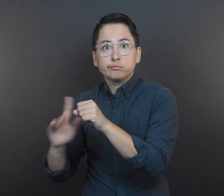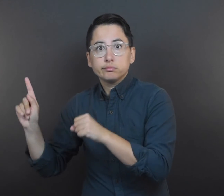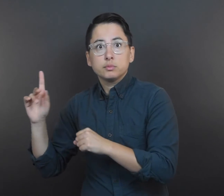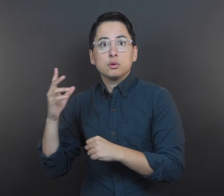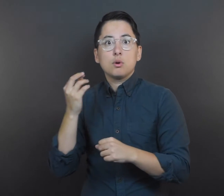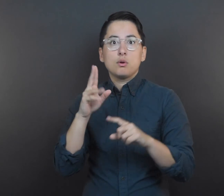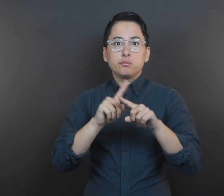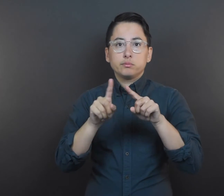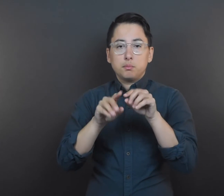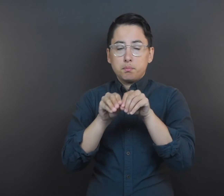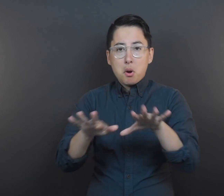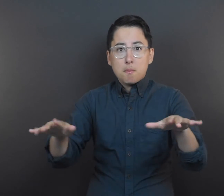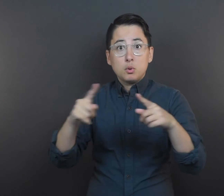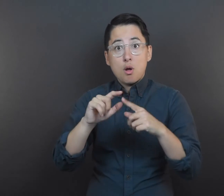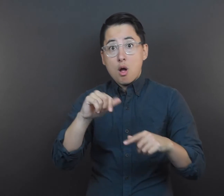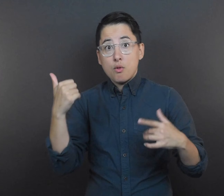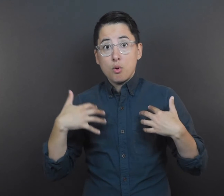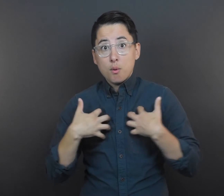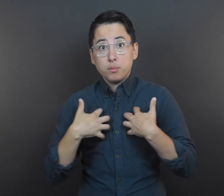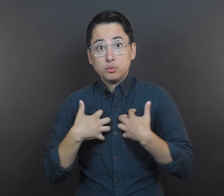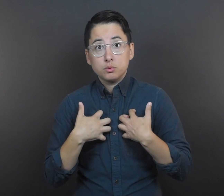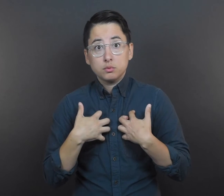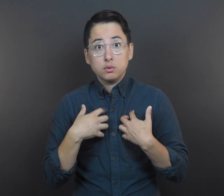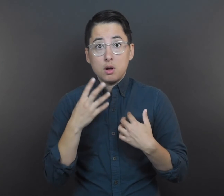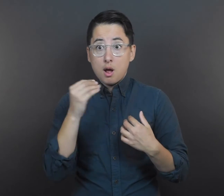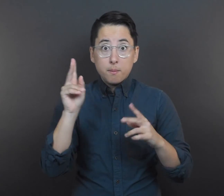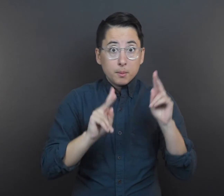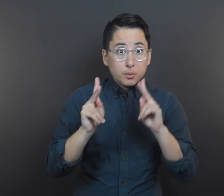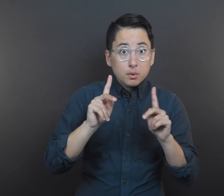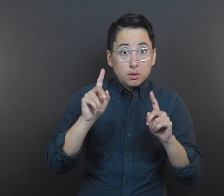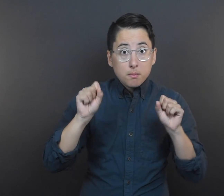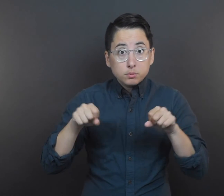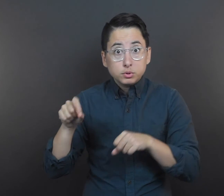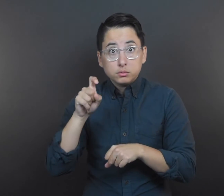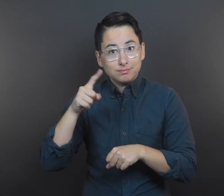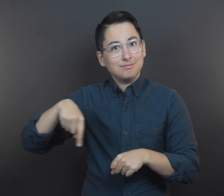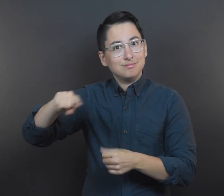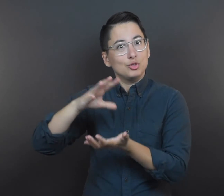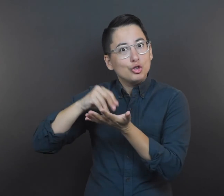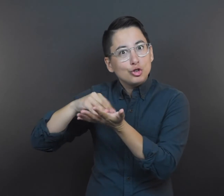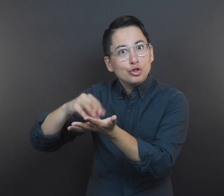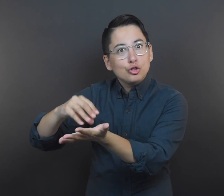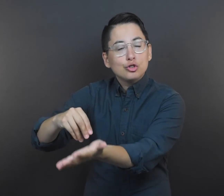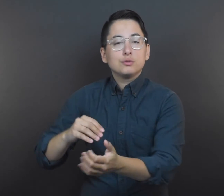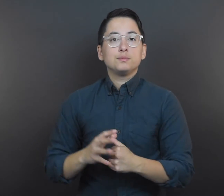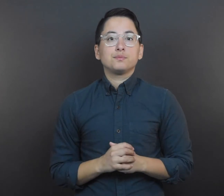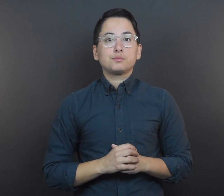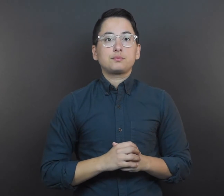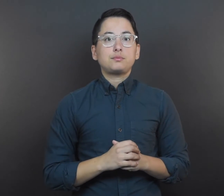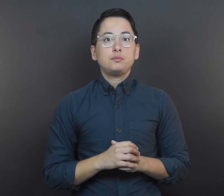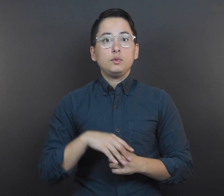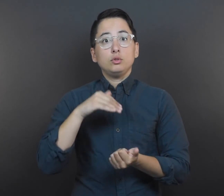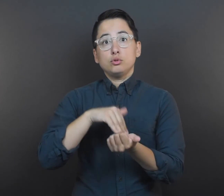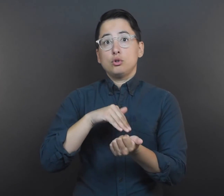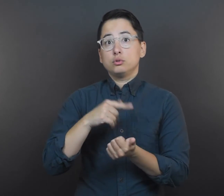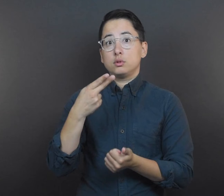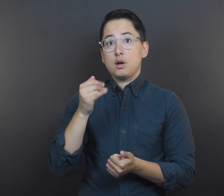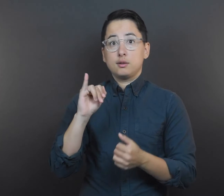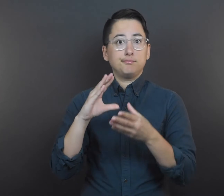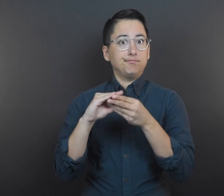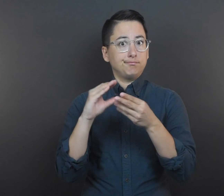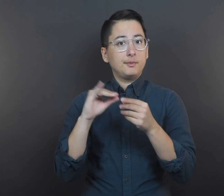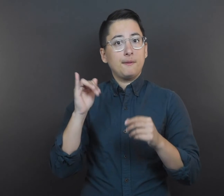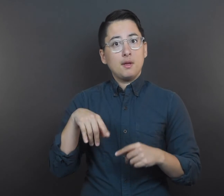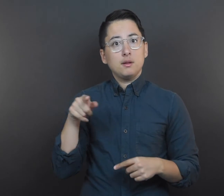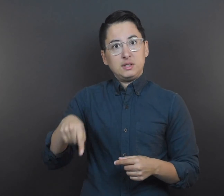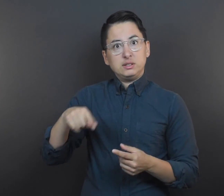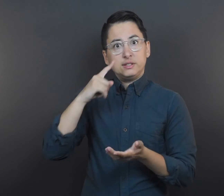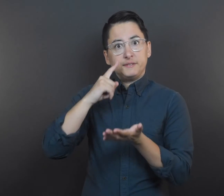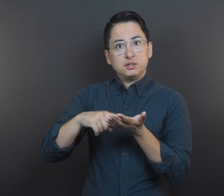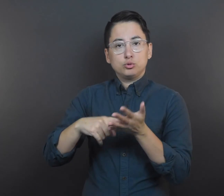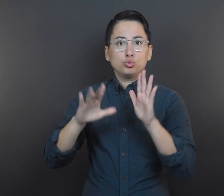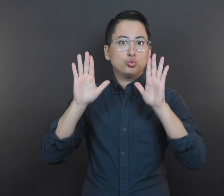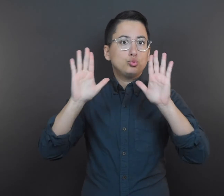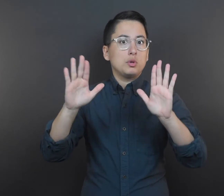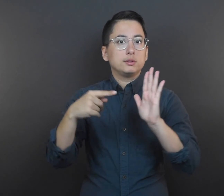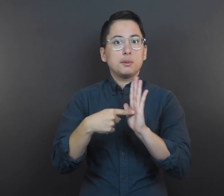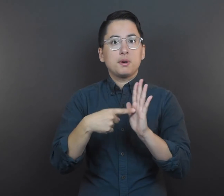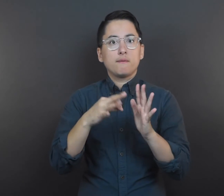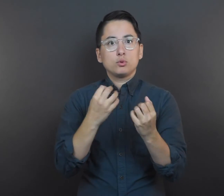“This investigation was a great example of a strong One Health collaboration to protect